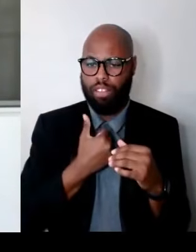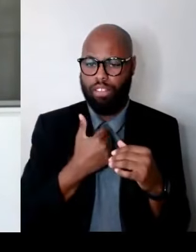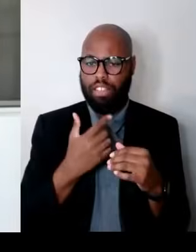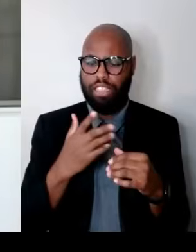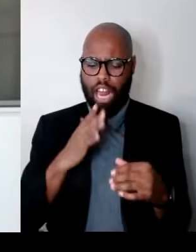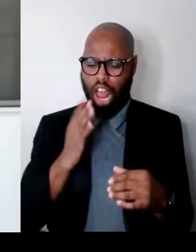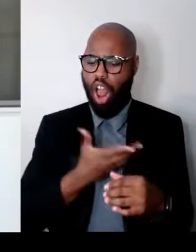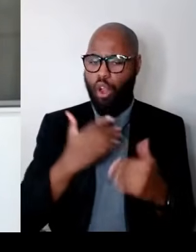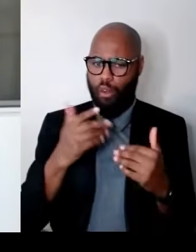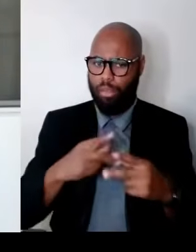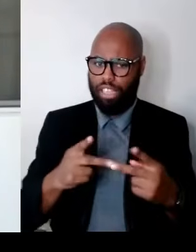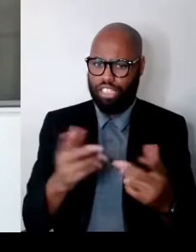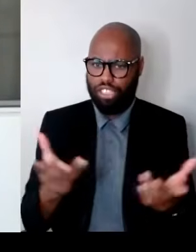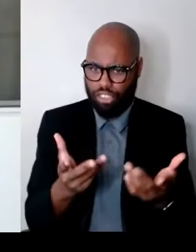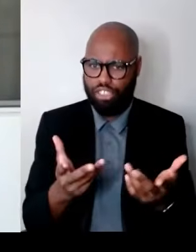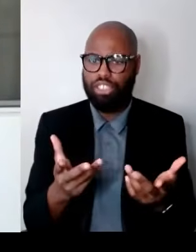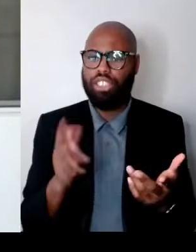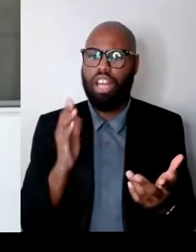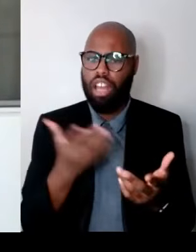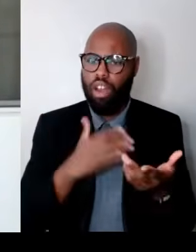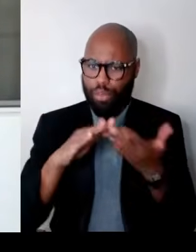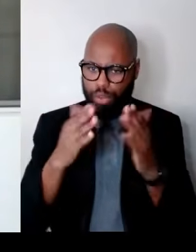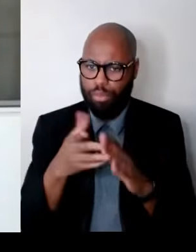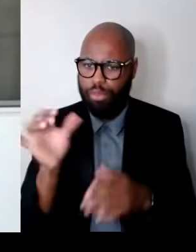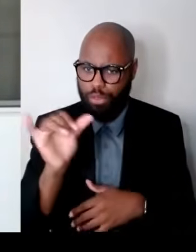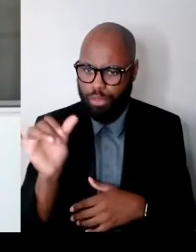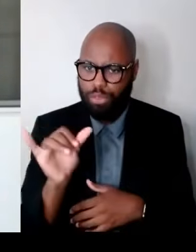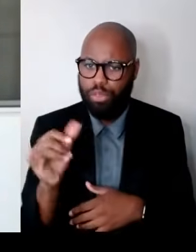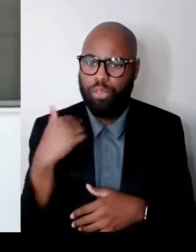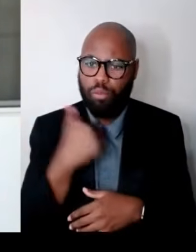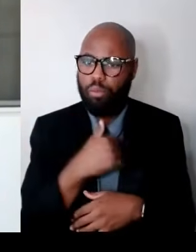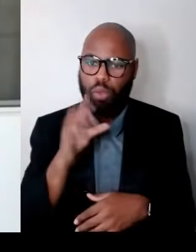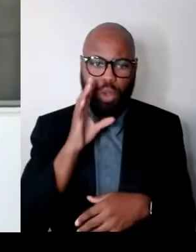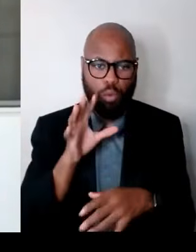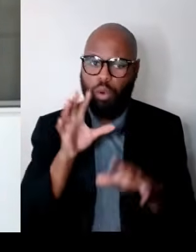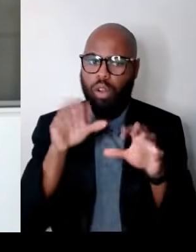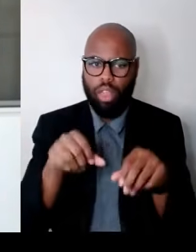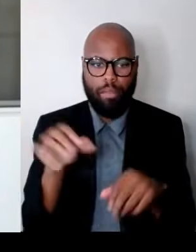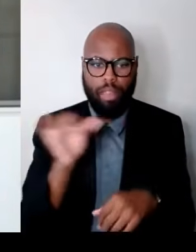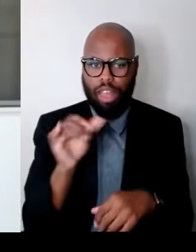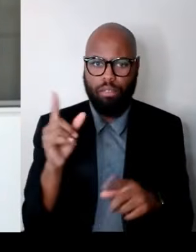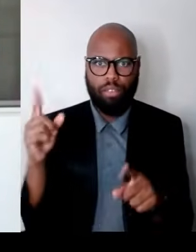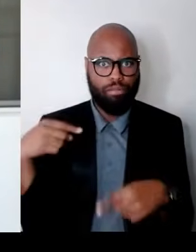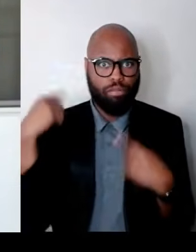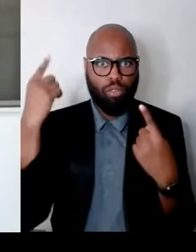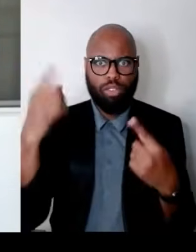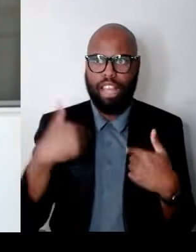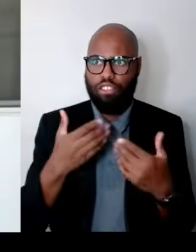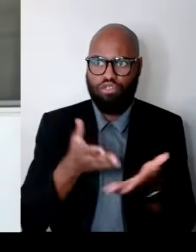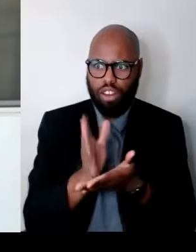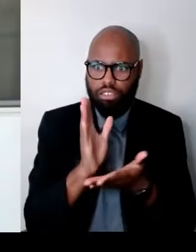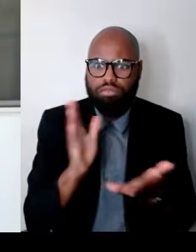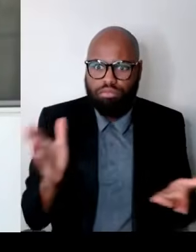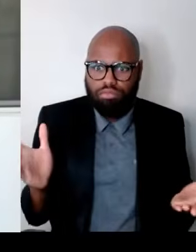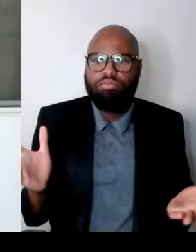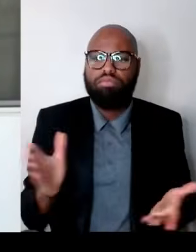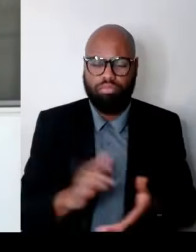This is our community as well. And we're going to claim it as we always had a right to." And I think that's so important